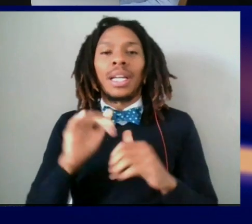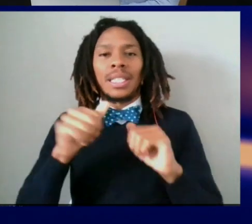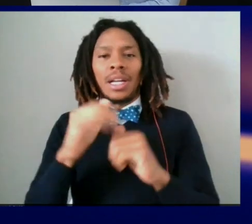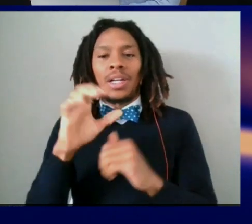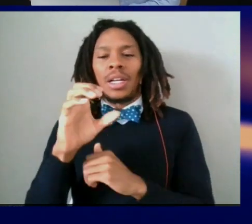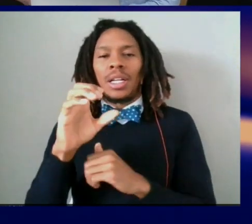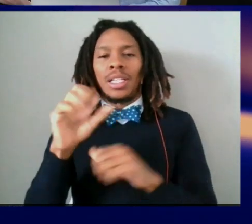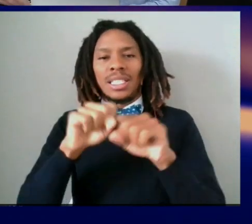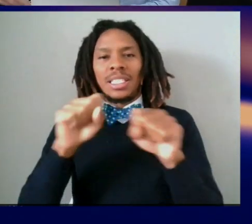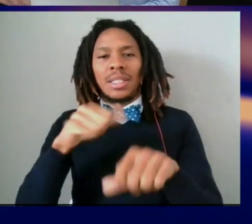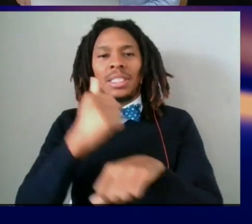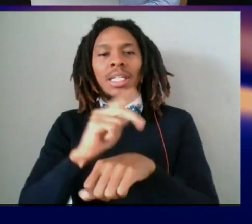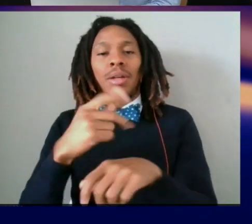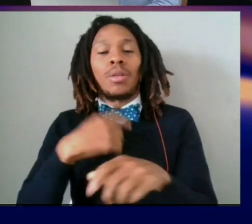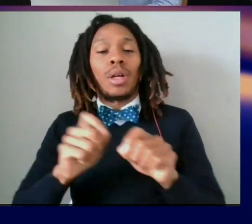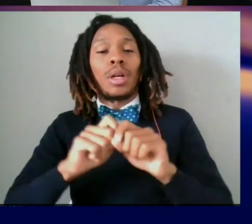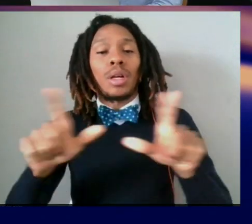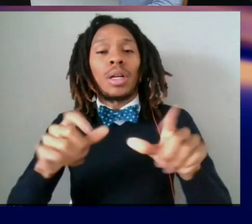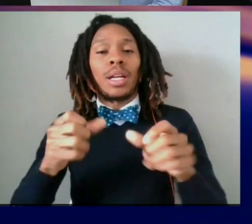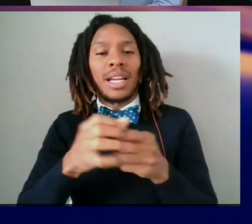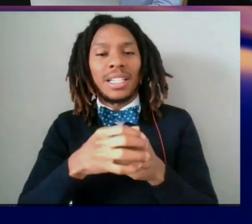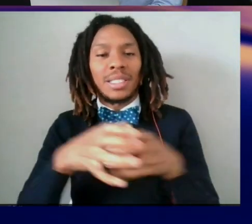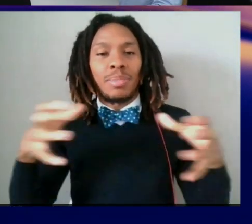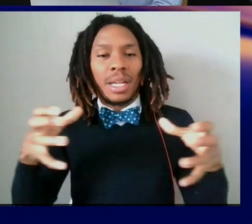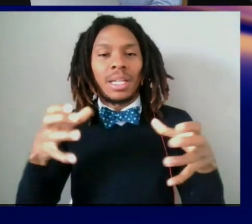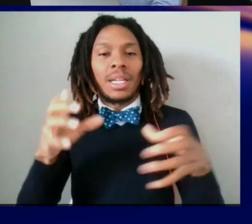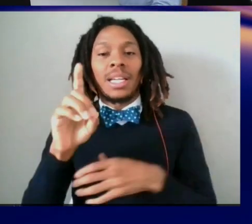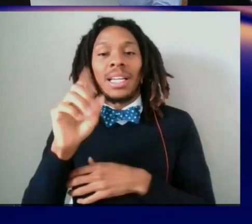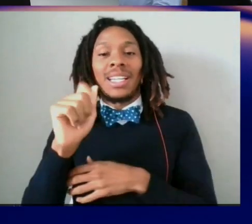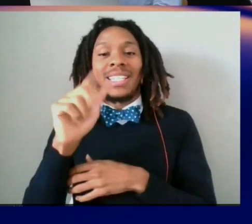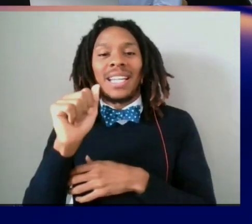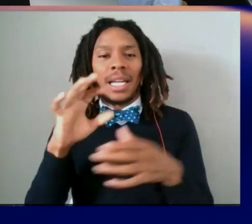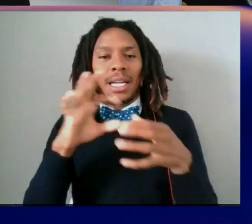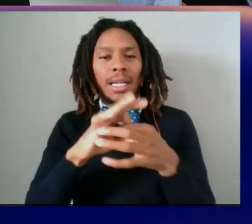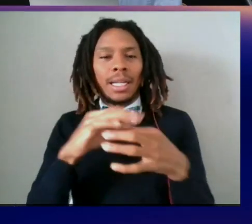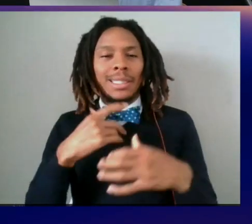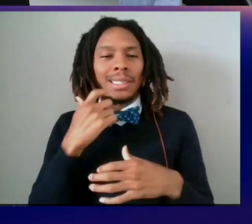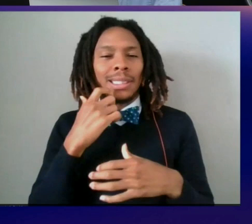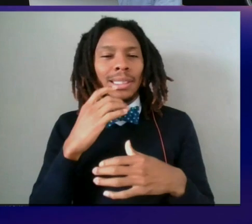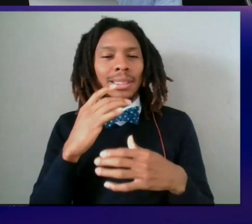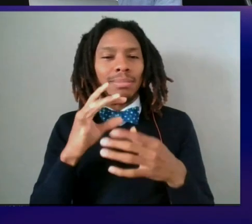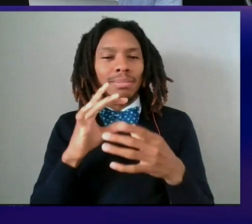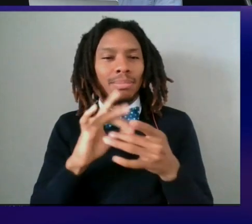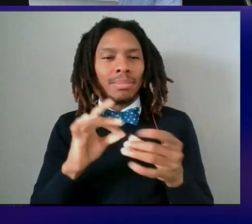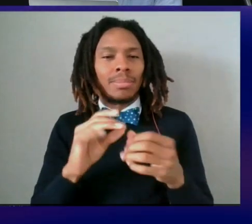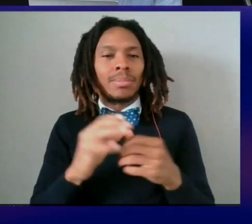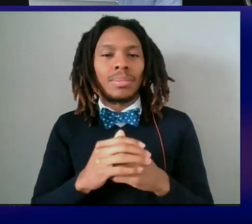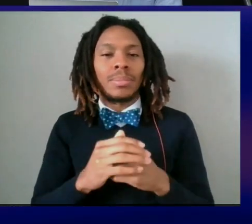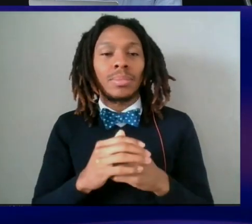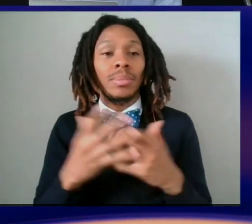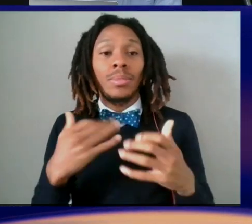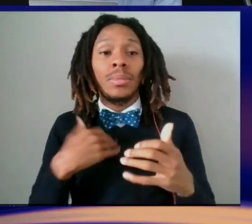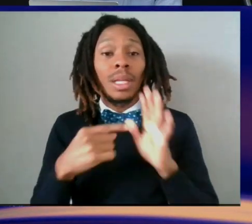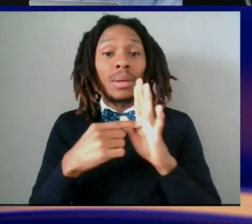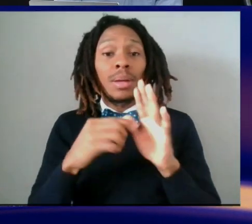are the expanded data connectors, which I mentioned. So what I can go ahead and demo is how do you get to those new sources?